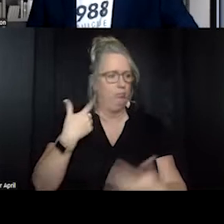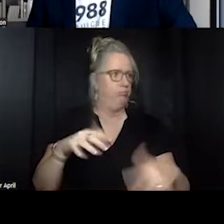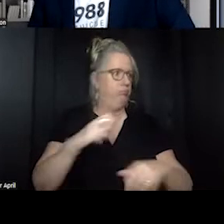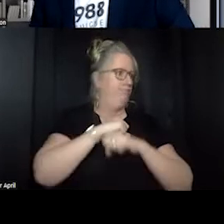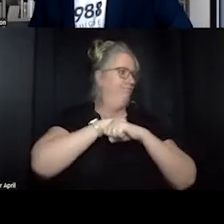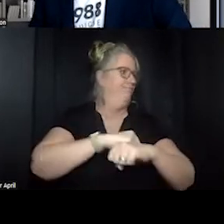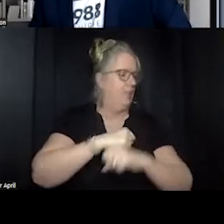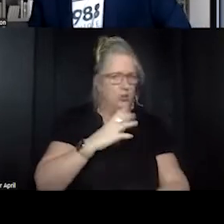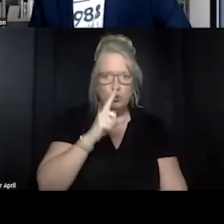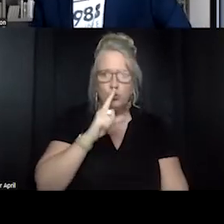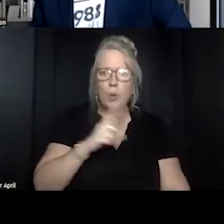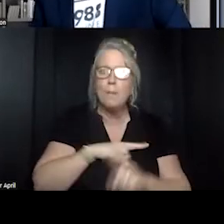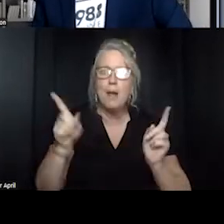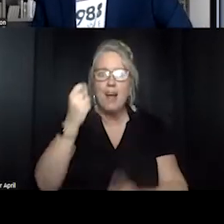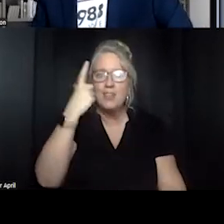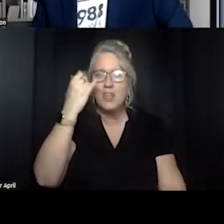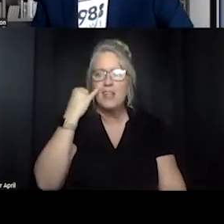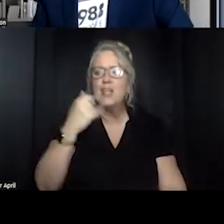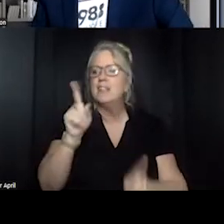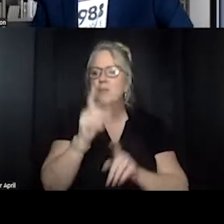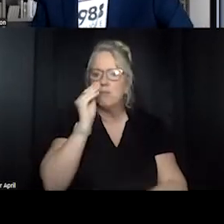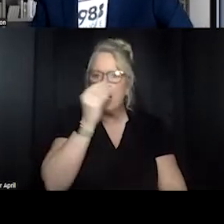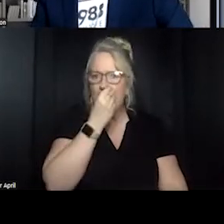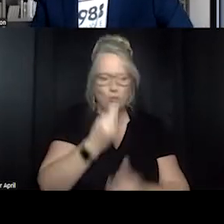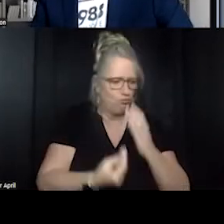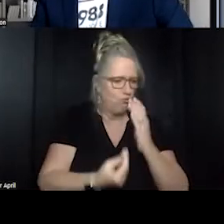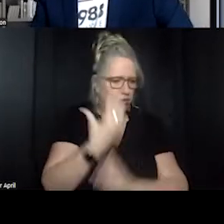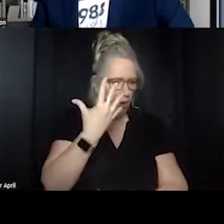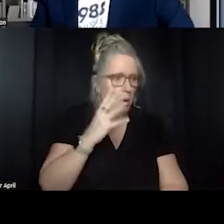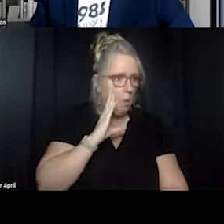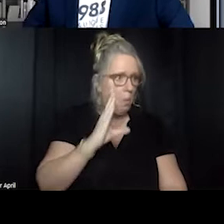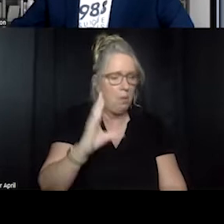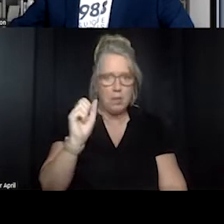BUT THE NOTION IS THAT THEY'RE LIKE FLOWERS, THEY'RE GROWING. GOING TO BE OKAY. BUT, BUT DR.